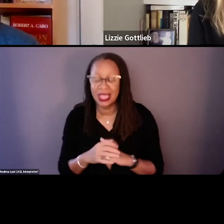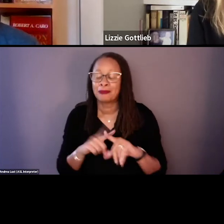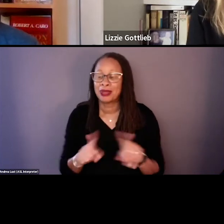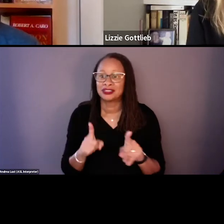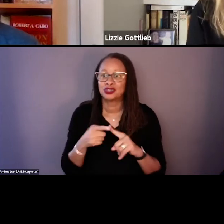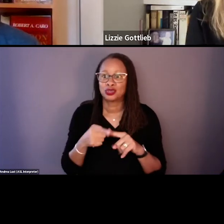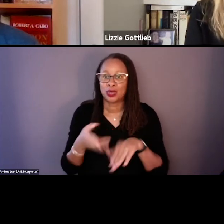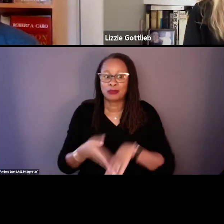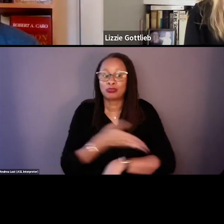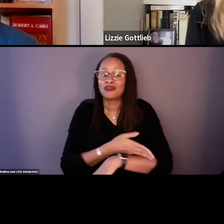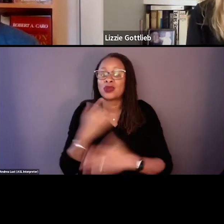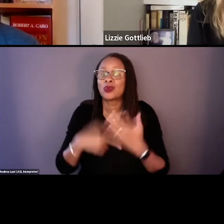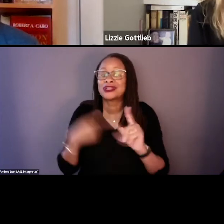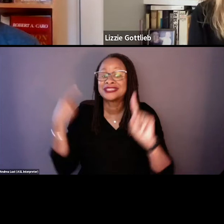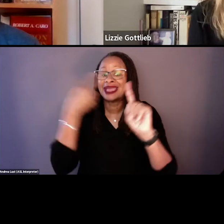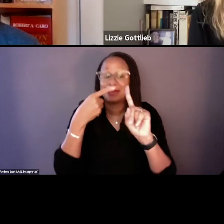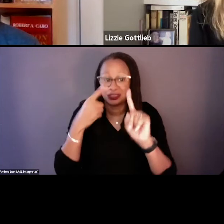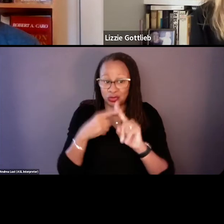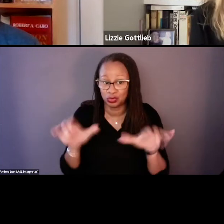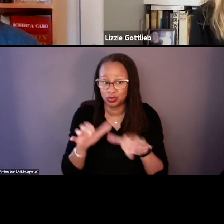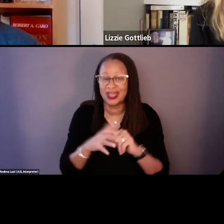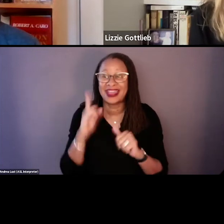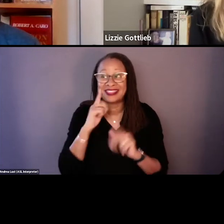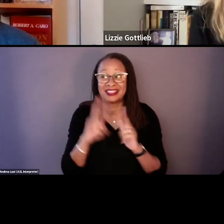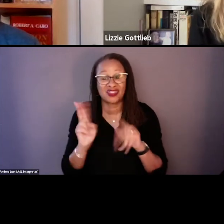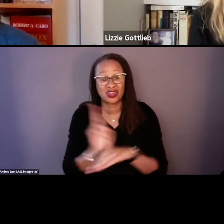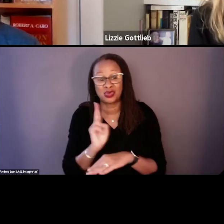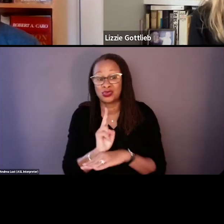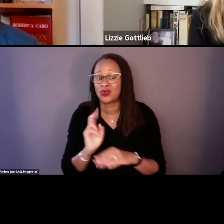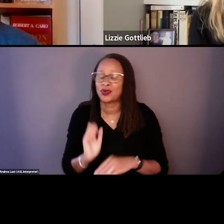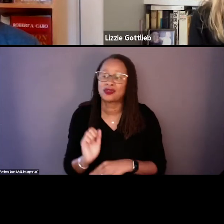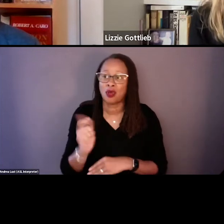and improve it in what it's aiming to do." And I think that's very, very useful